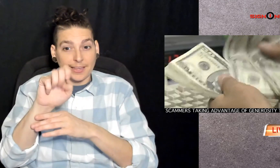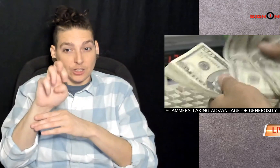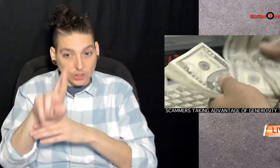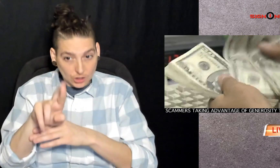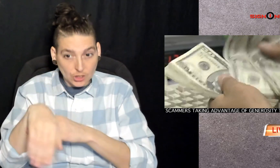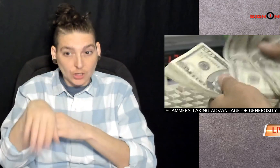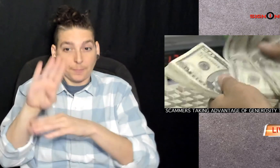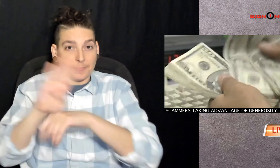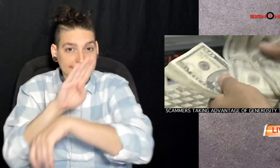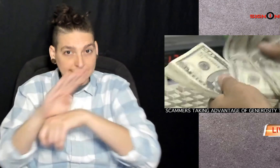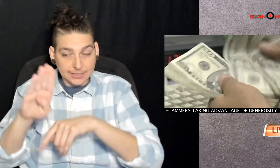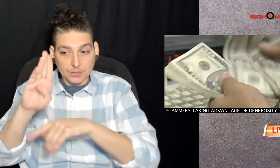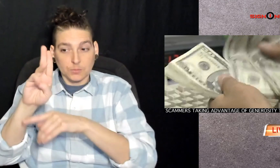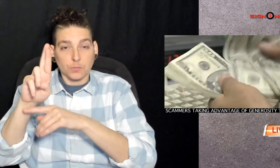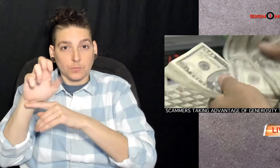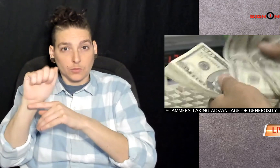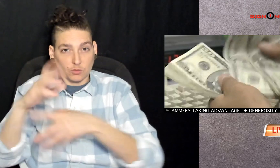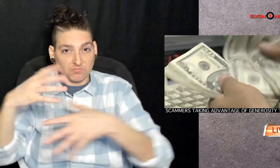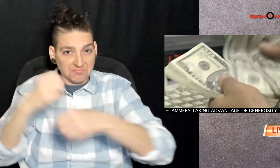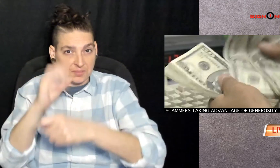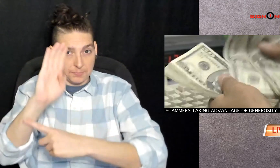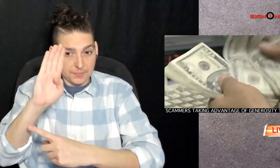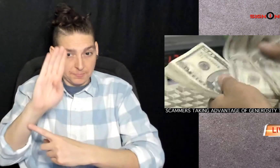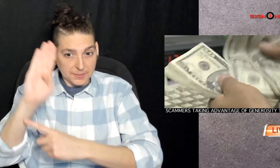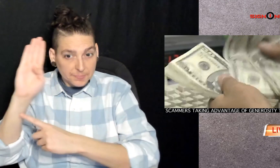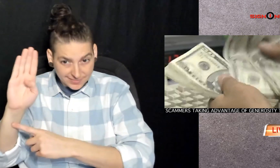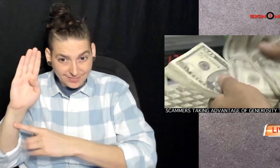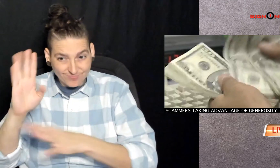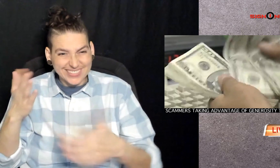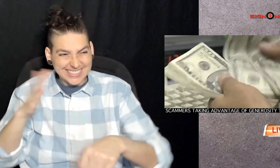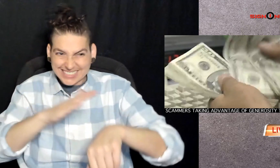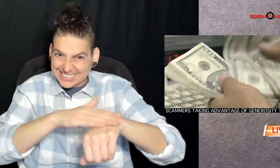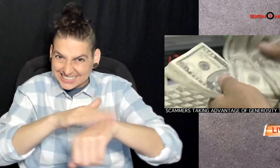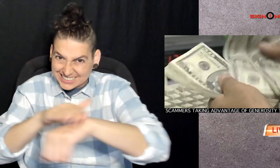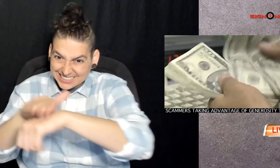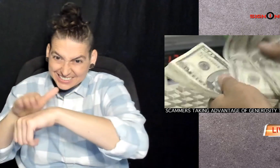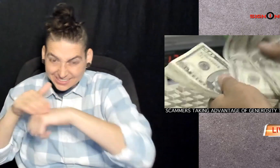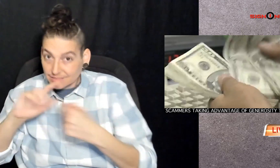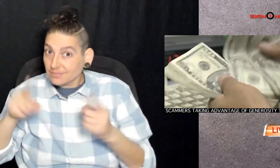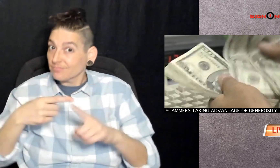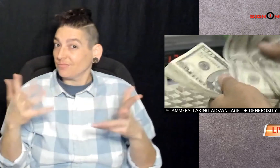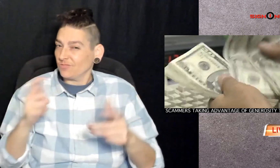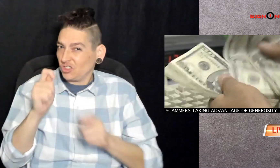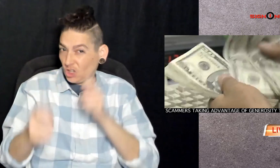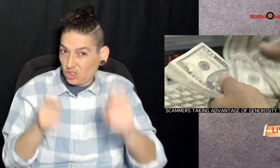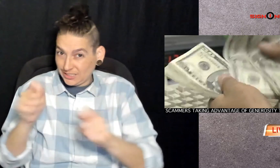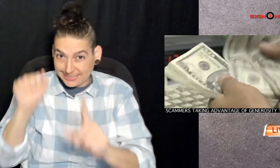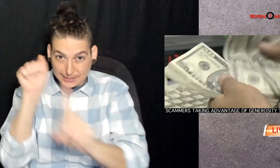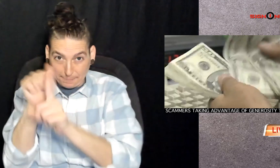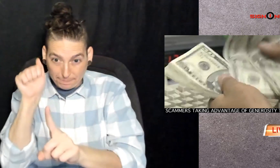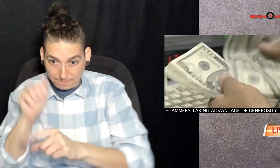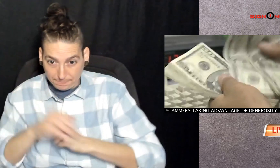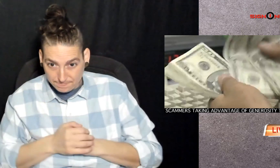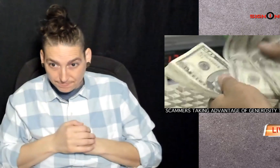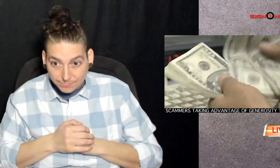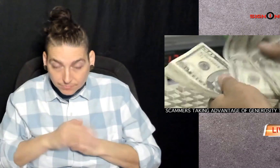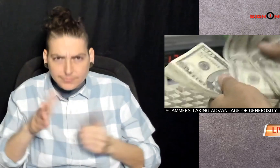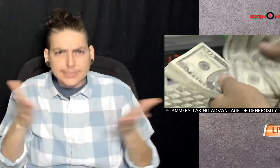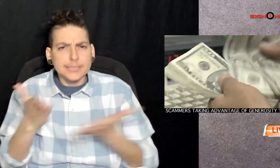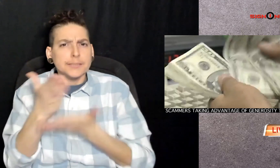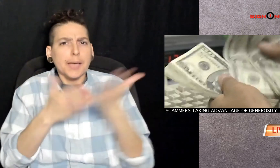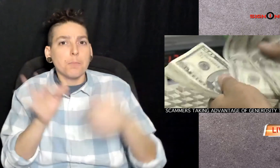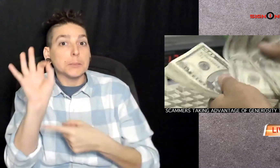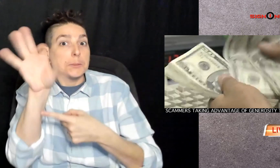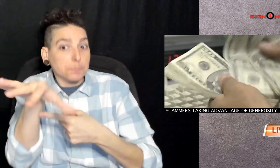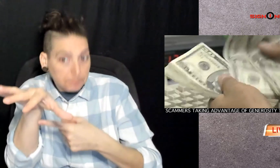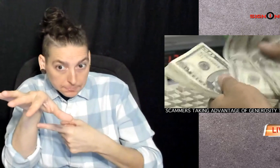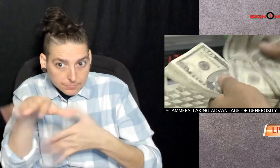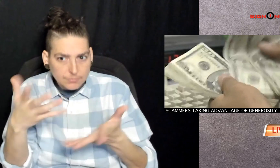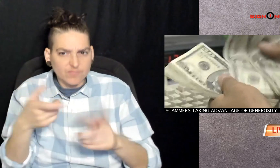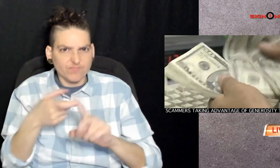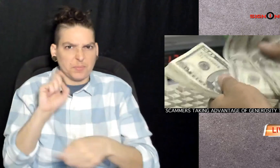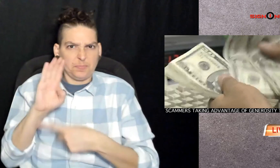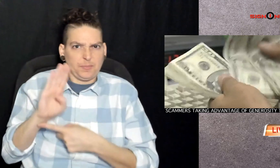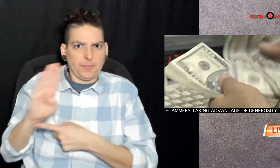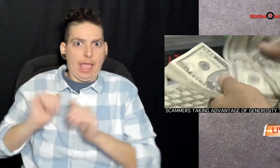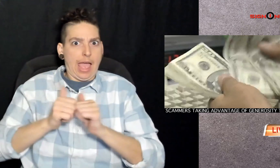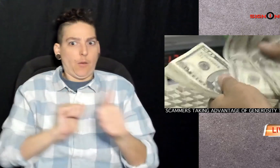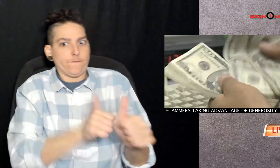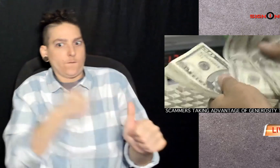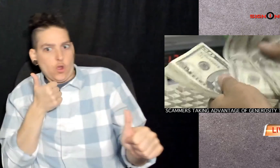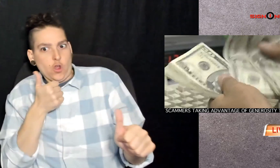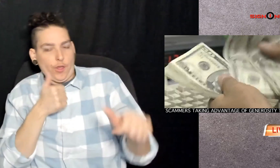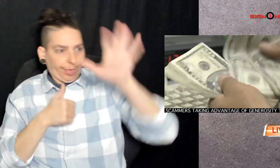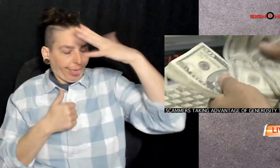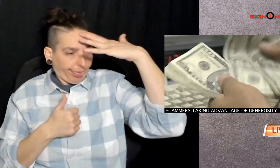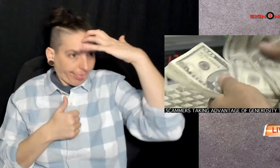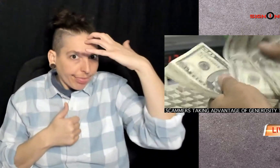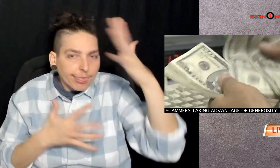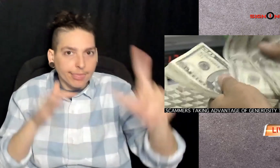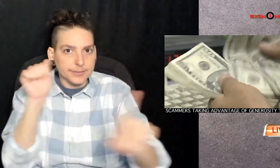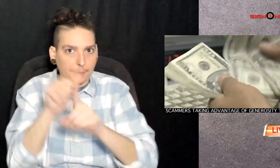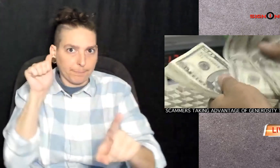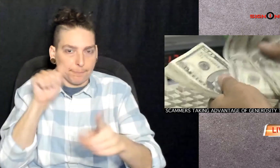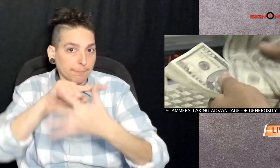the Better Business Bureau is issuing a warning about charity scams